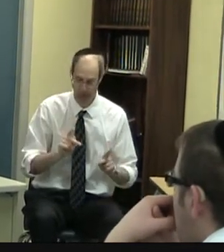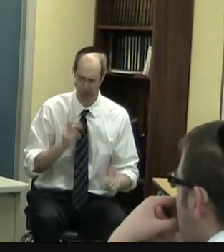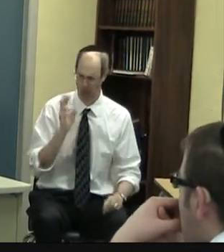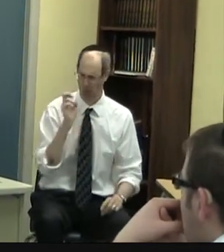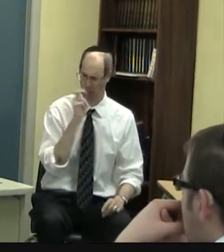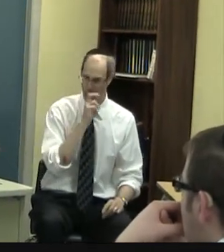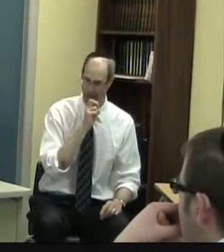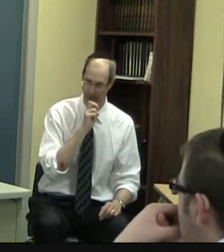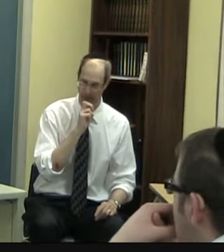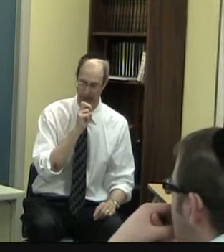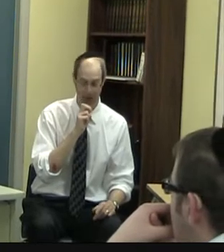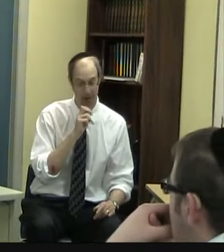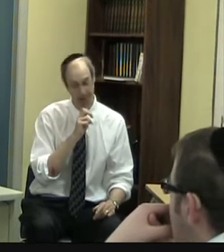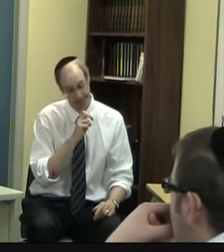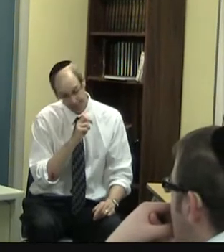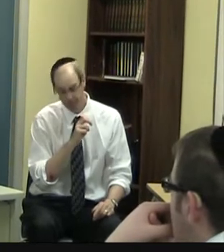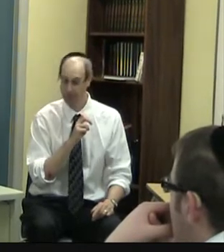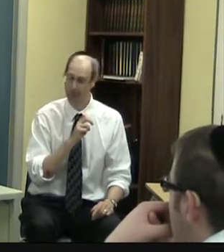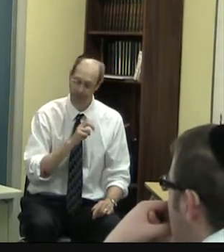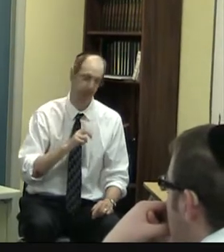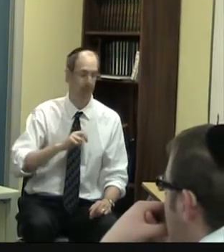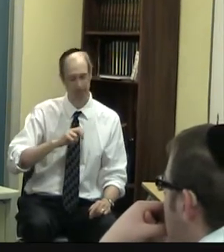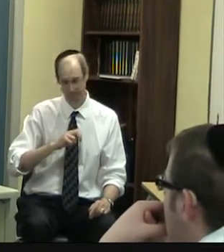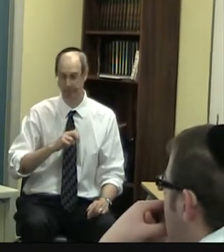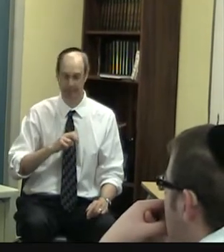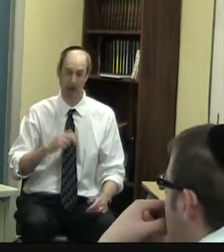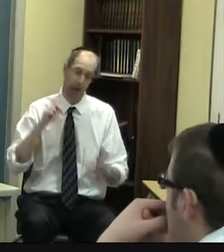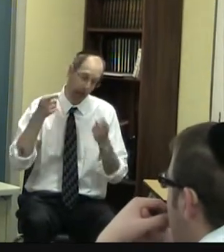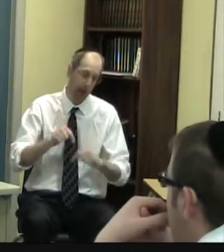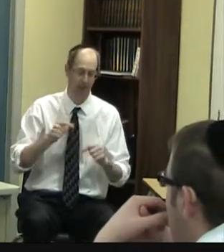Opportunity but this is what this is the opportunity that came my way i'm gonna buy it okay